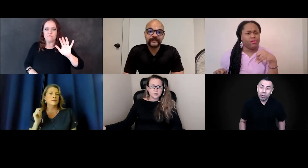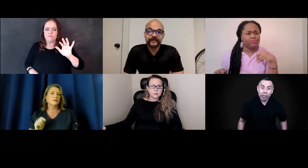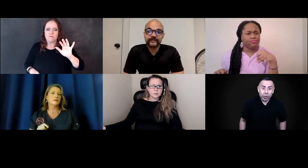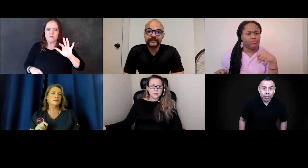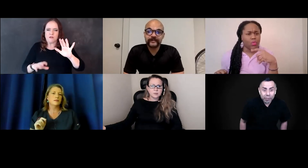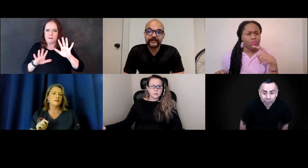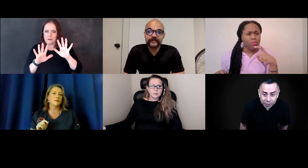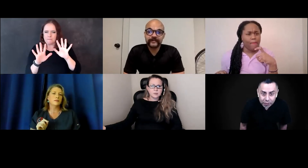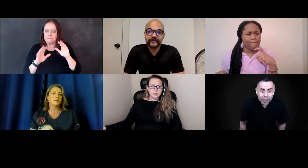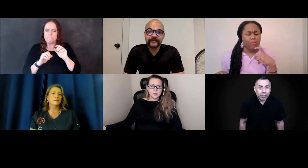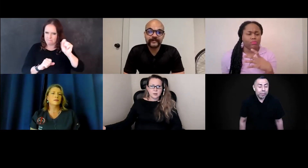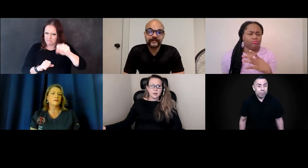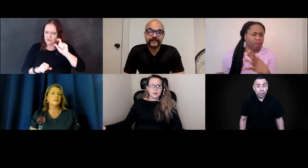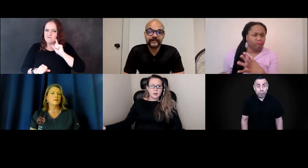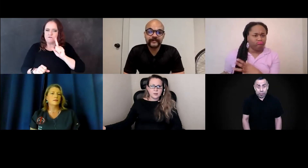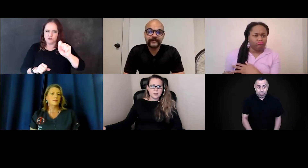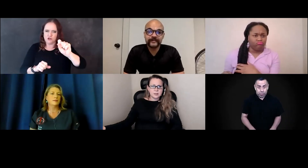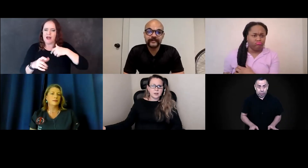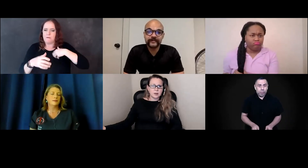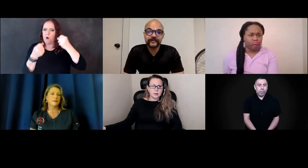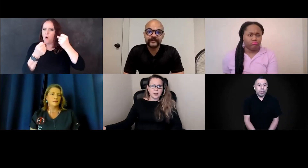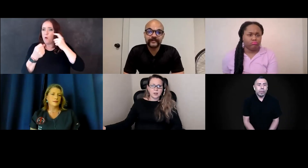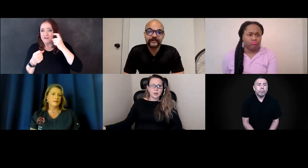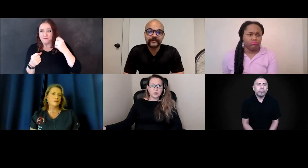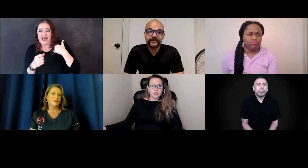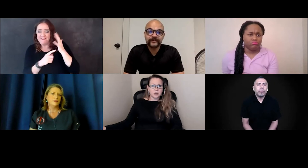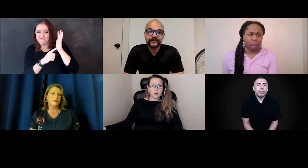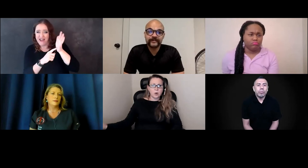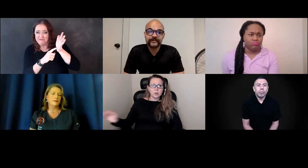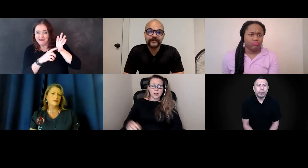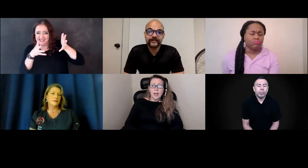That's the primary goal. Sarah Brown: Yes, for sure. And hold on.